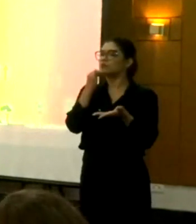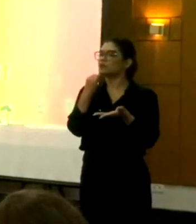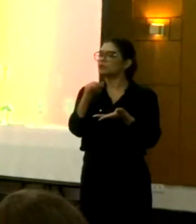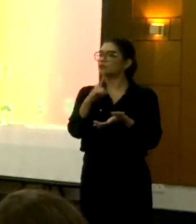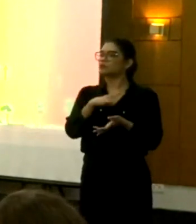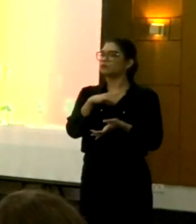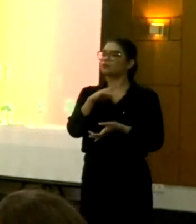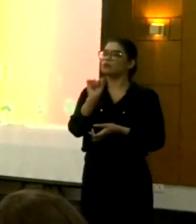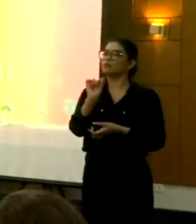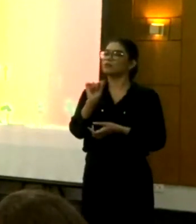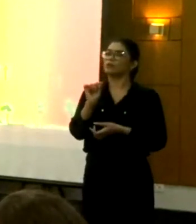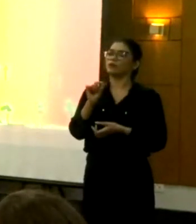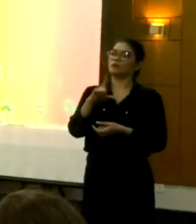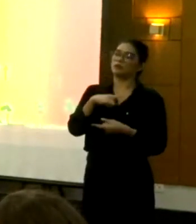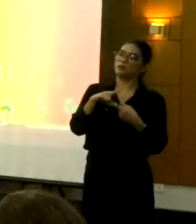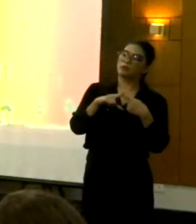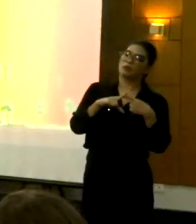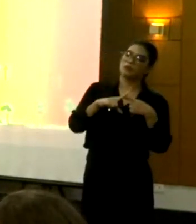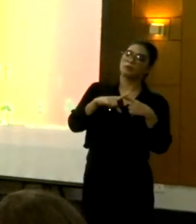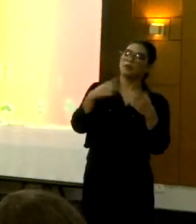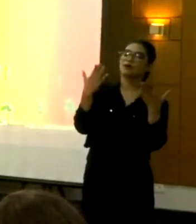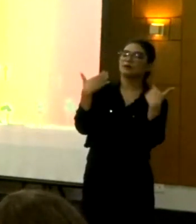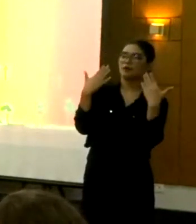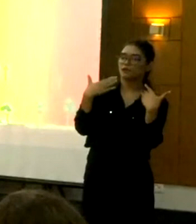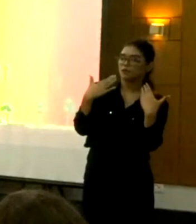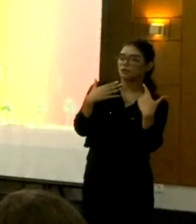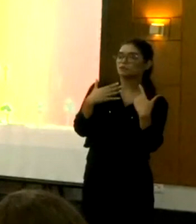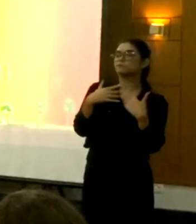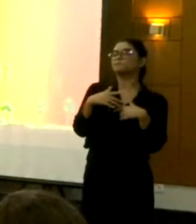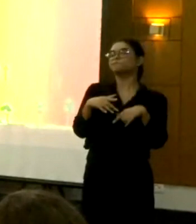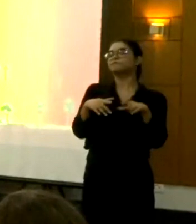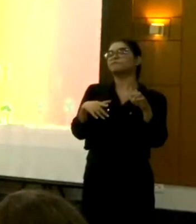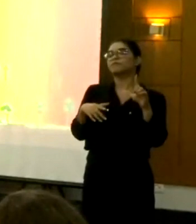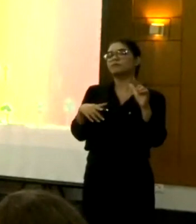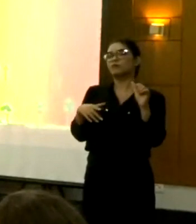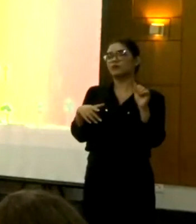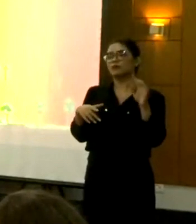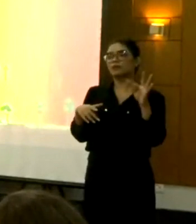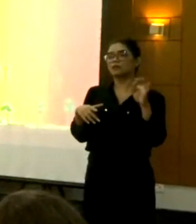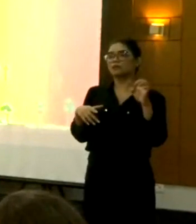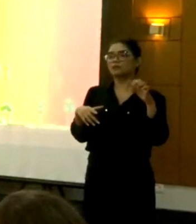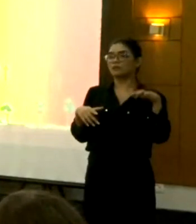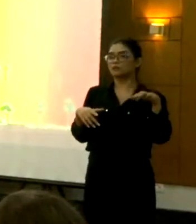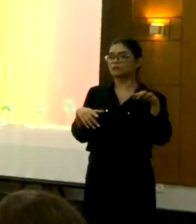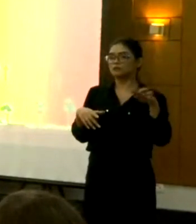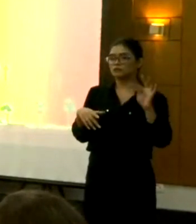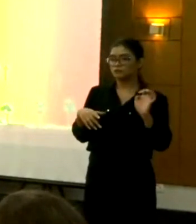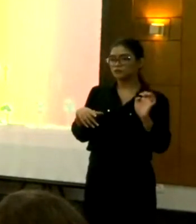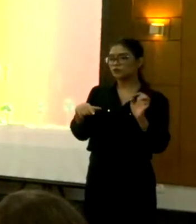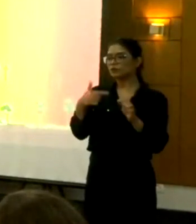latent heat flow and the sensible heat flow oeeoh and then look you see these colors here